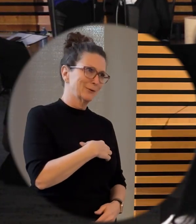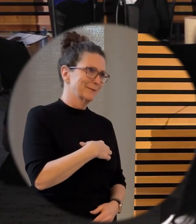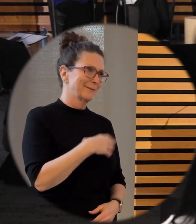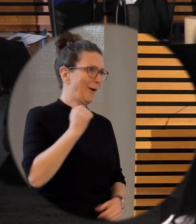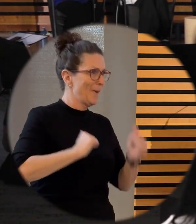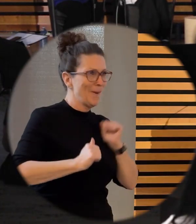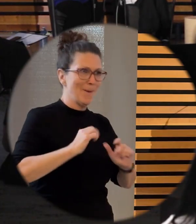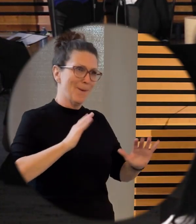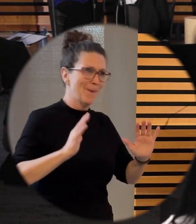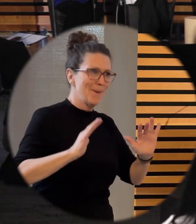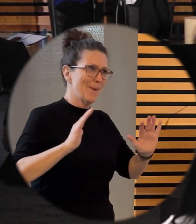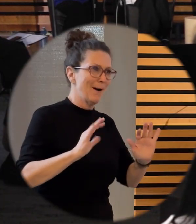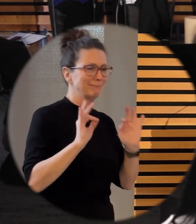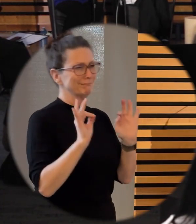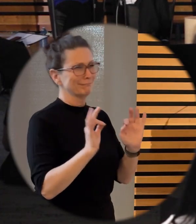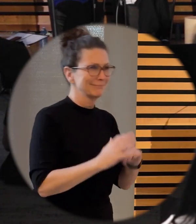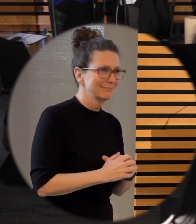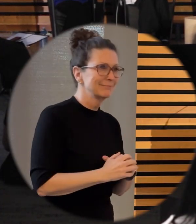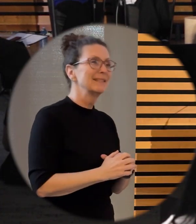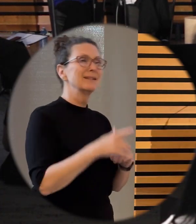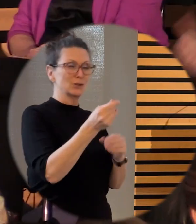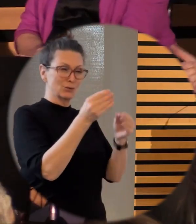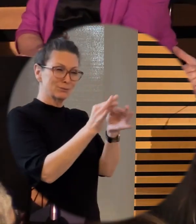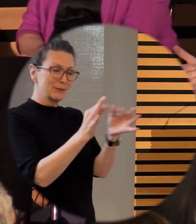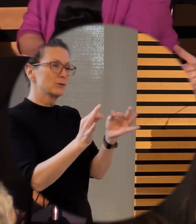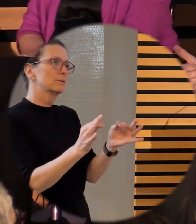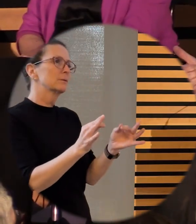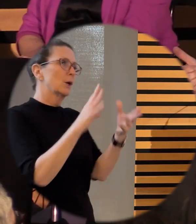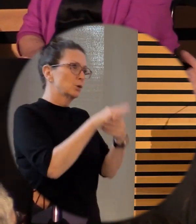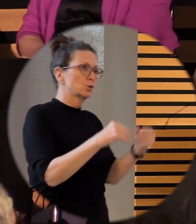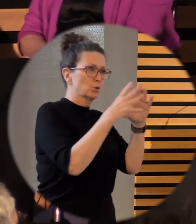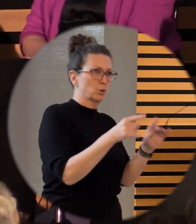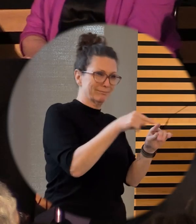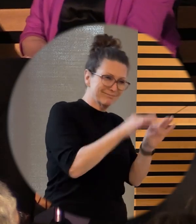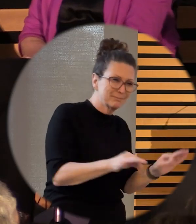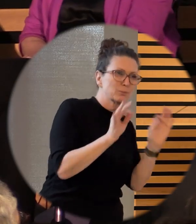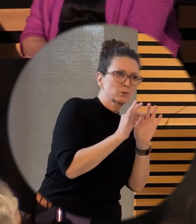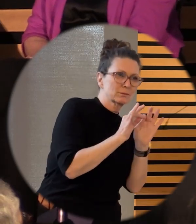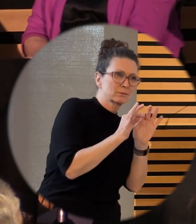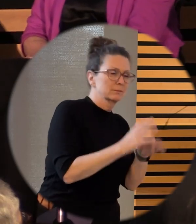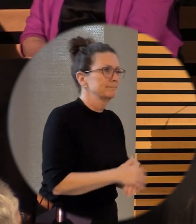comments. You talked about the importance of stories and the stories that we tell ourselves.